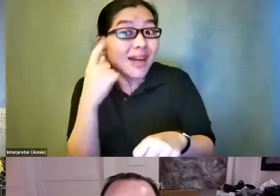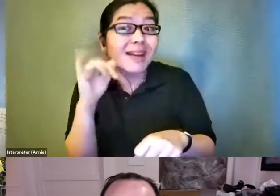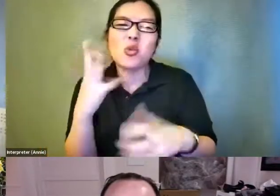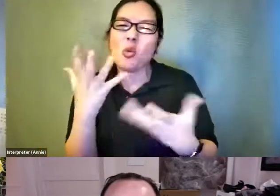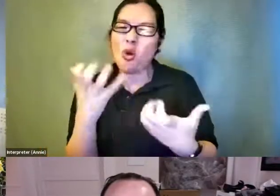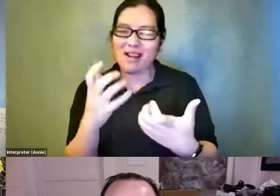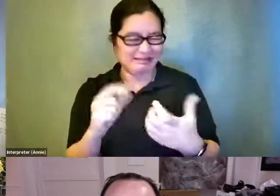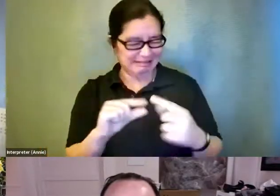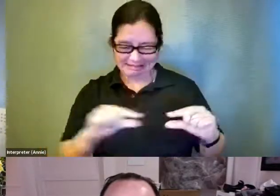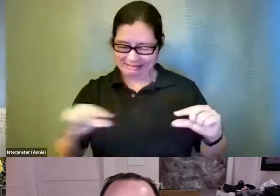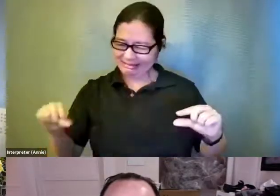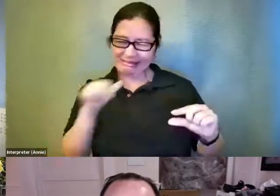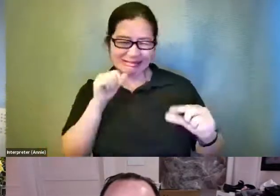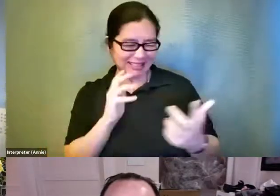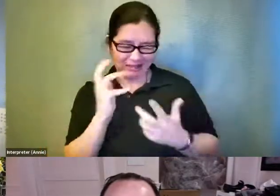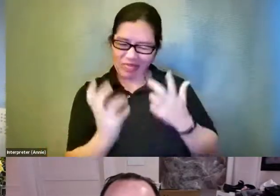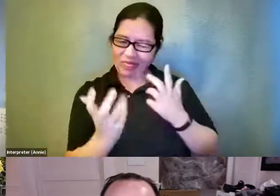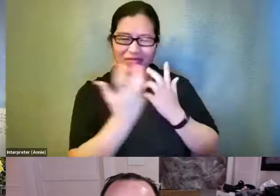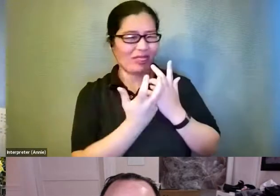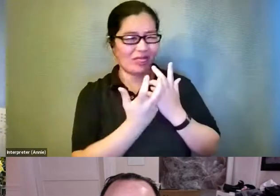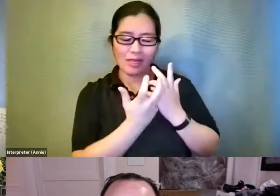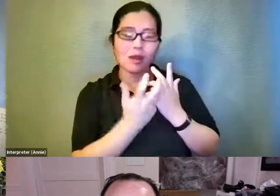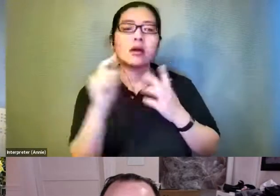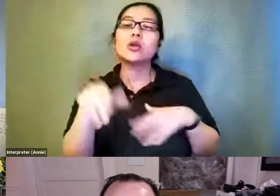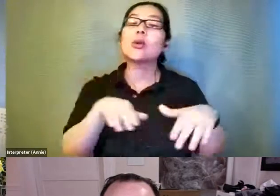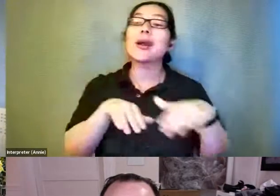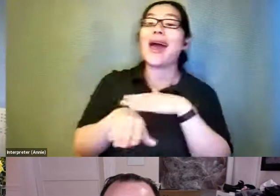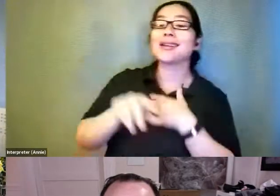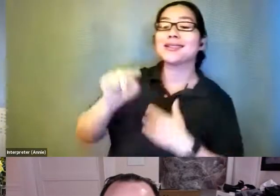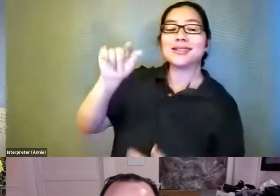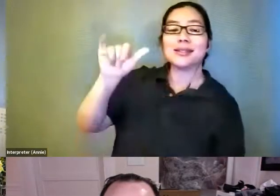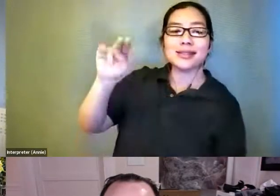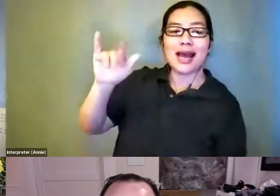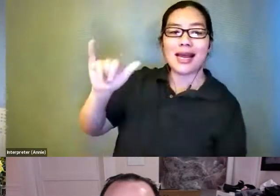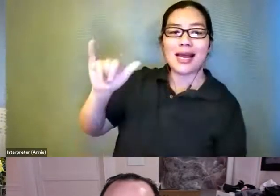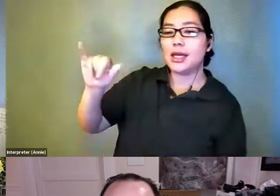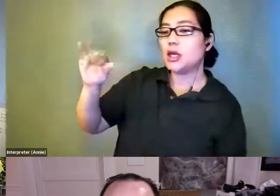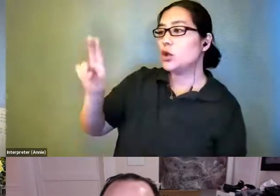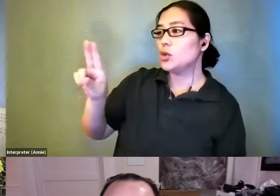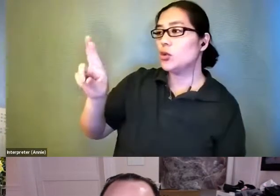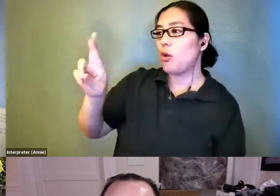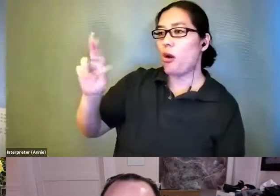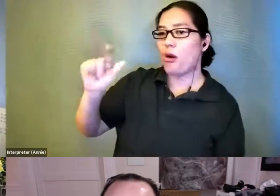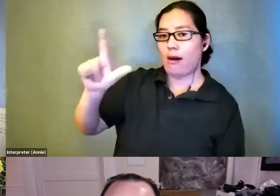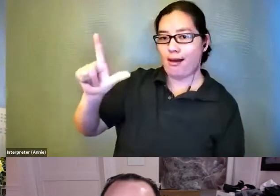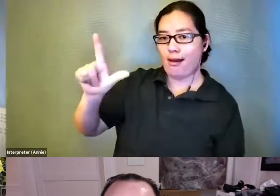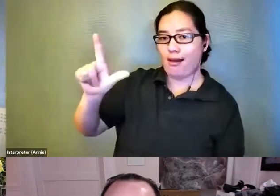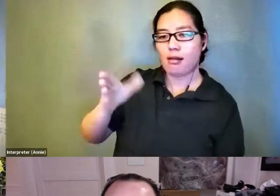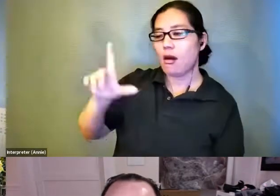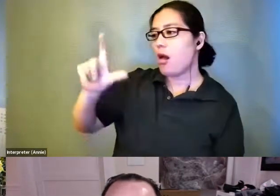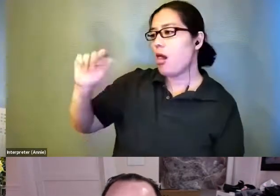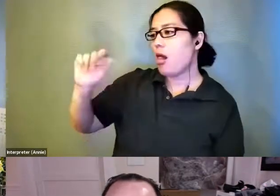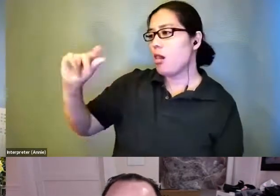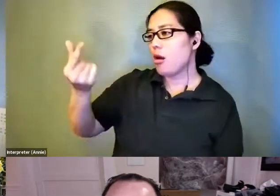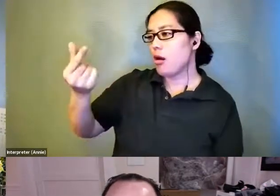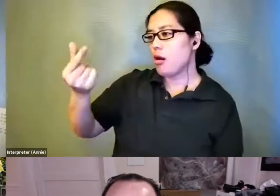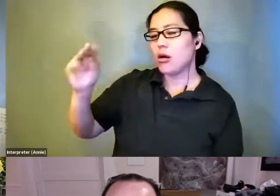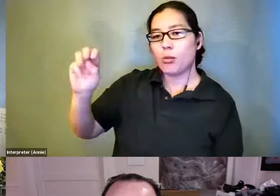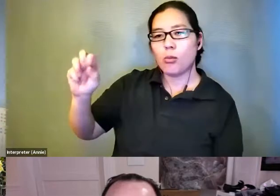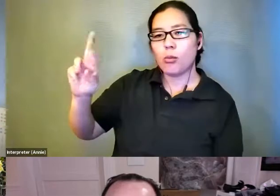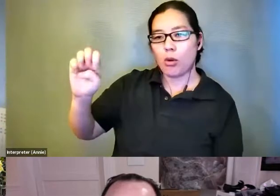prefer that, you can access them at tinyurl.com/LongmoreCaptions